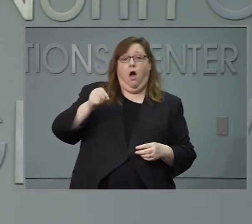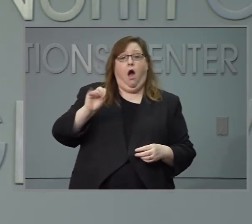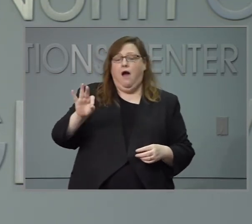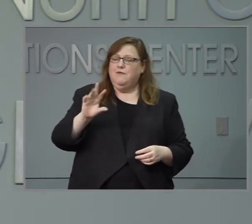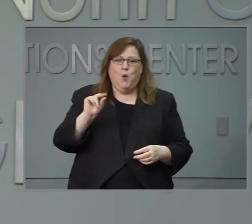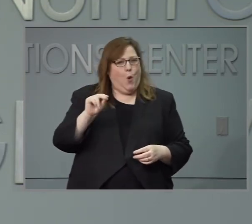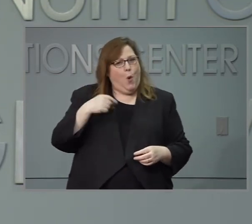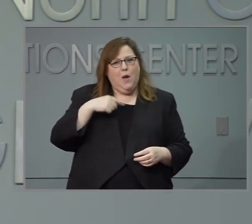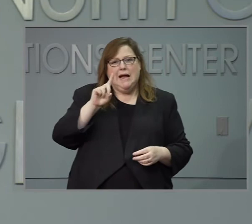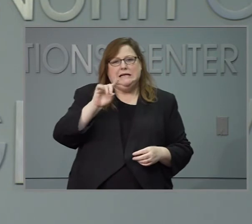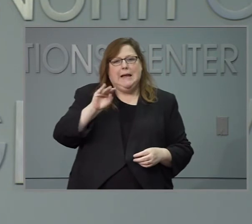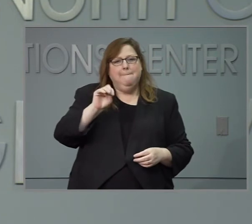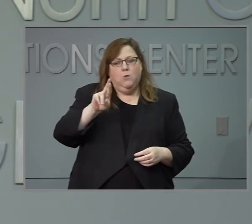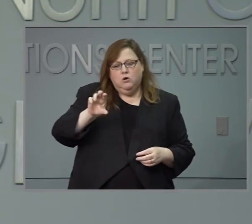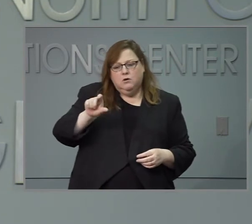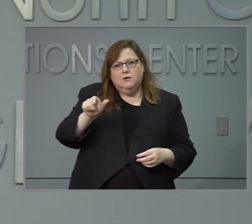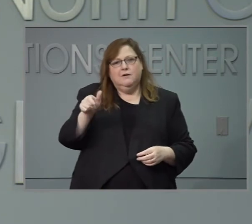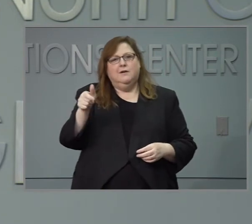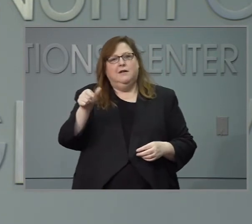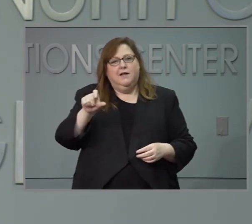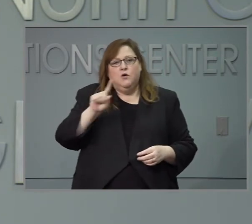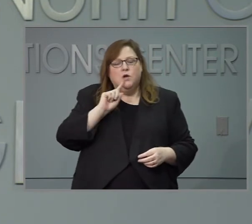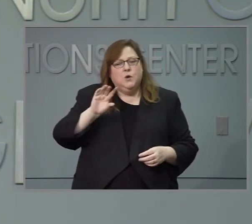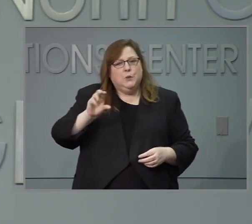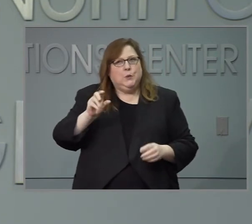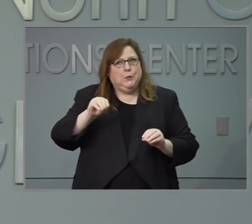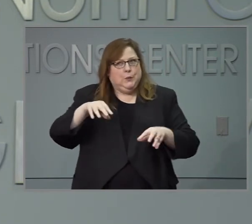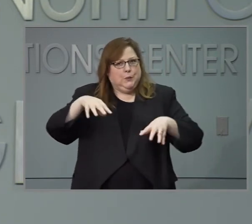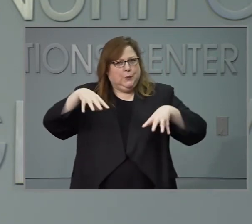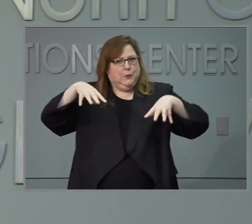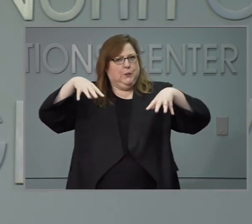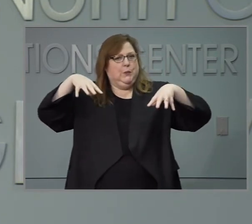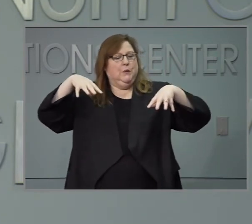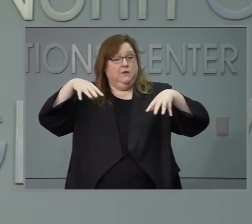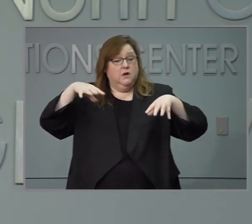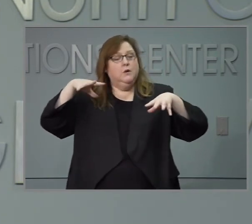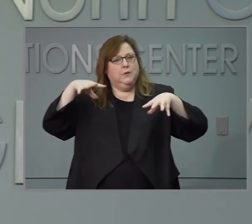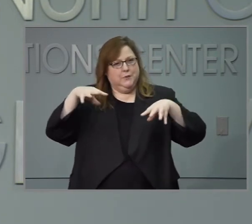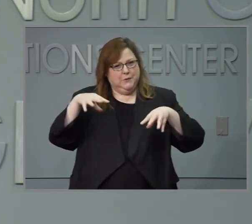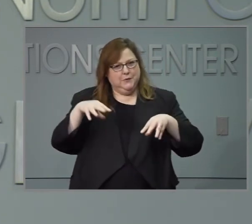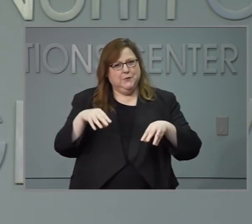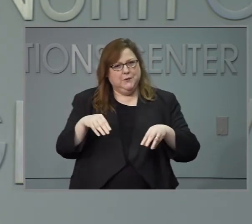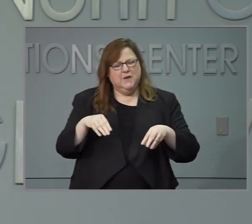VOY A REGRESAR A LOS RECORTES DE IMPUESTOS CORPORATIVOS. Y DAN